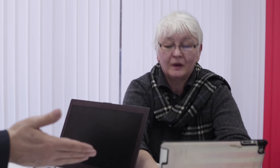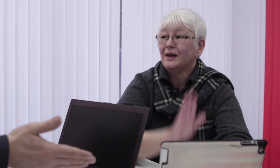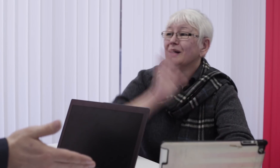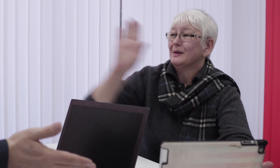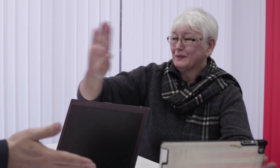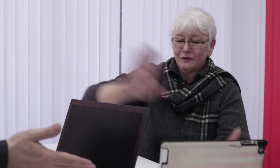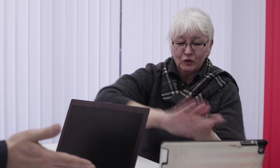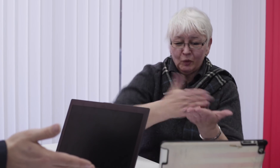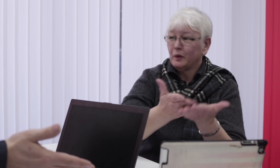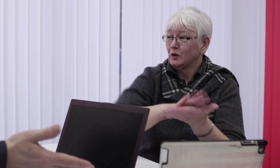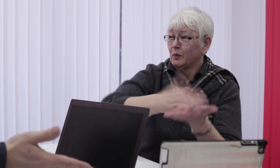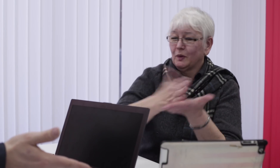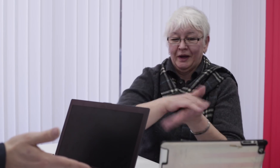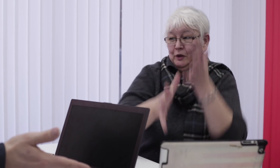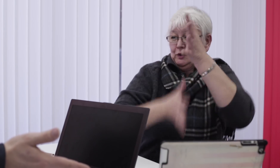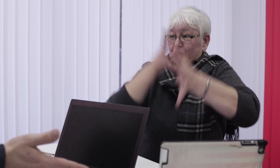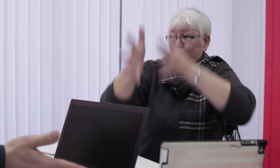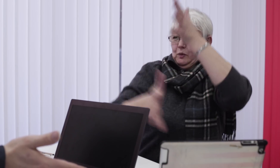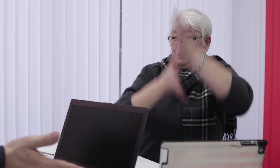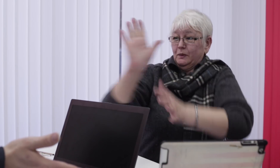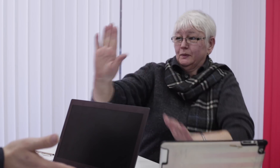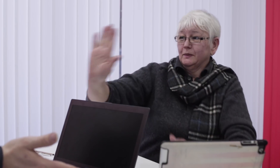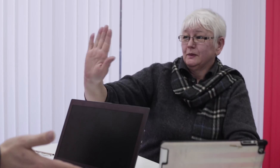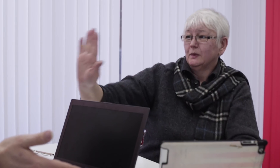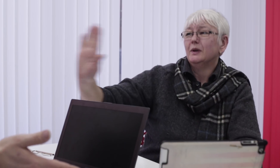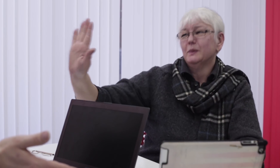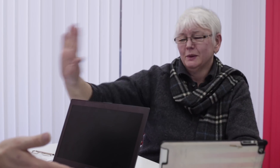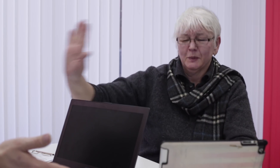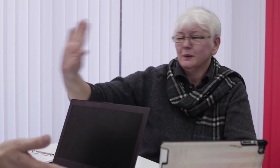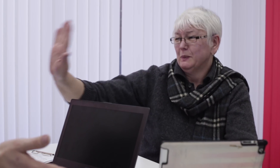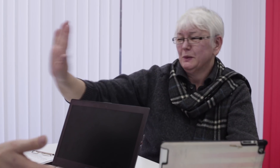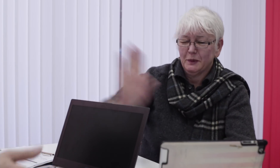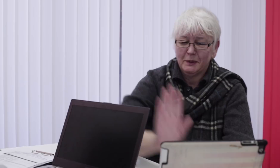Please wait while I try to secure an interpreter.